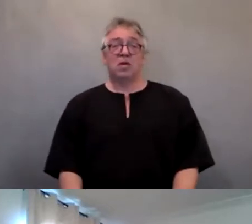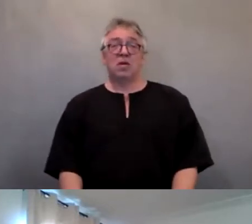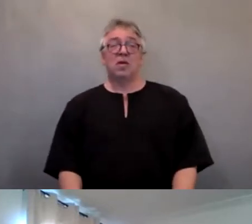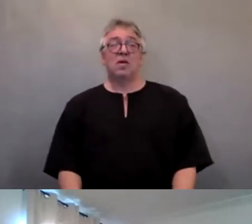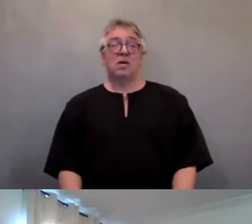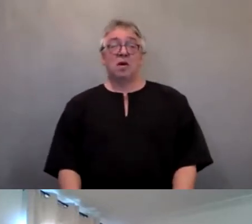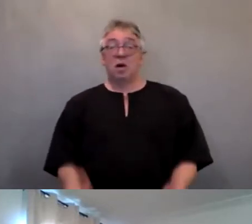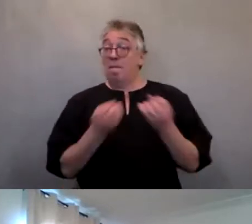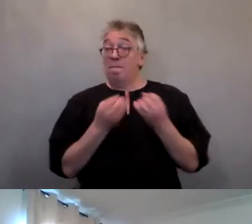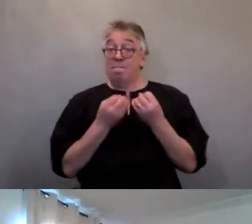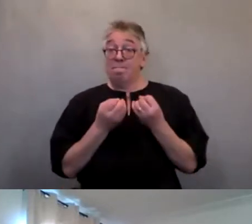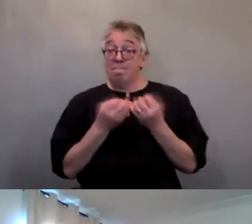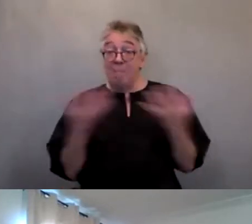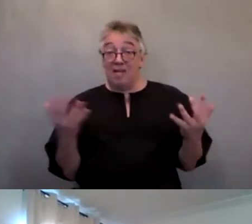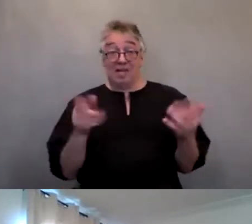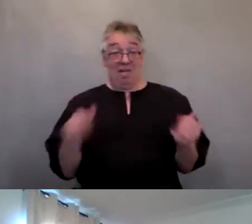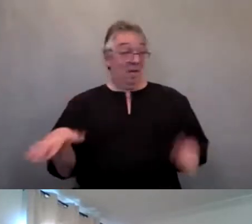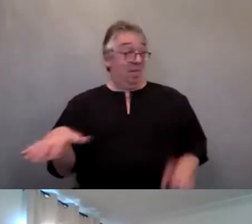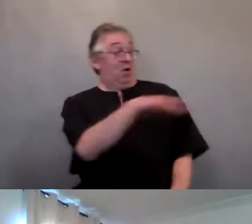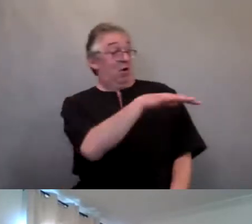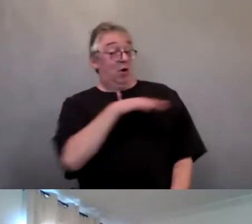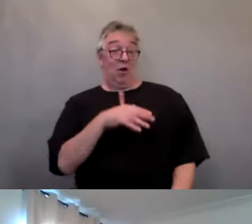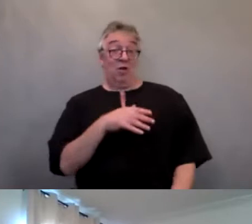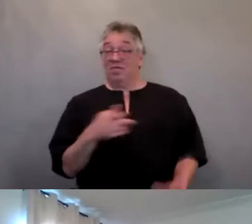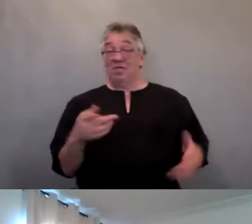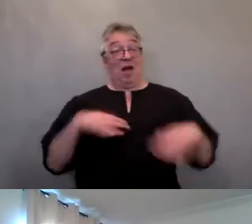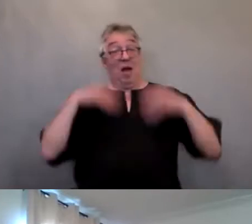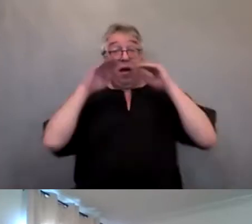take care for us with their cochlear implants, even a lot of